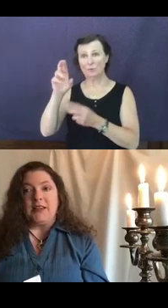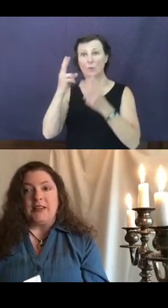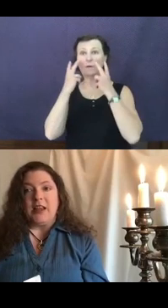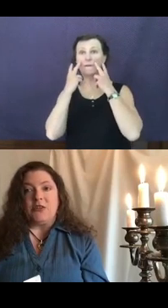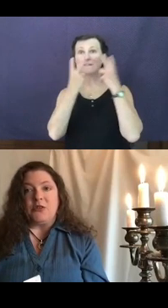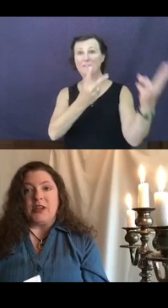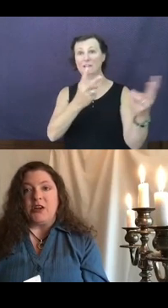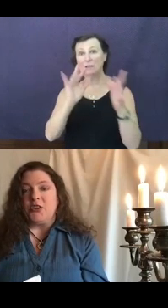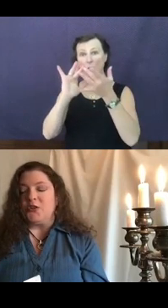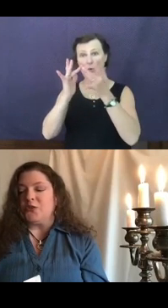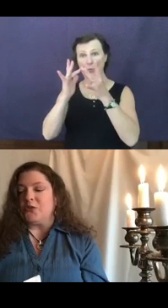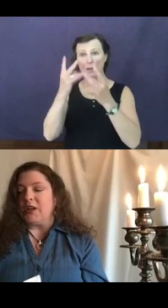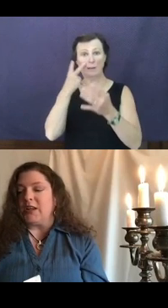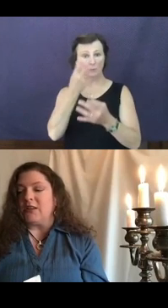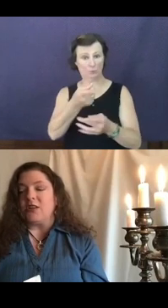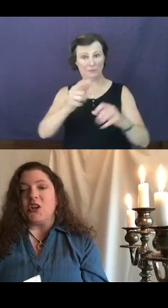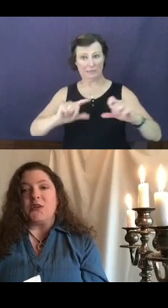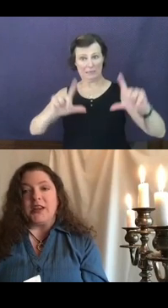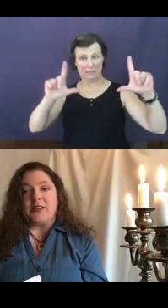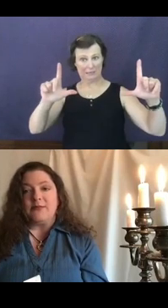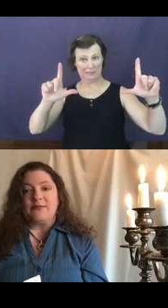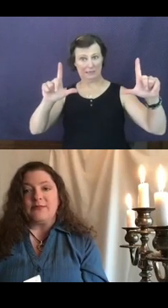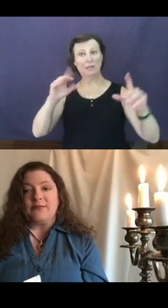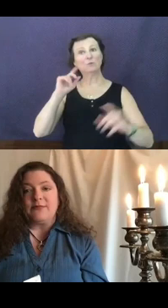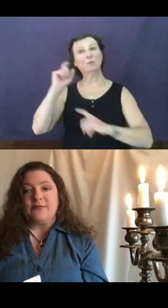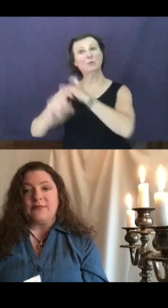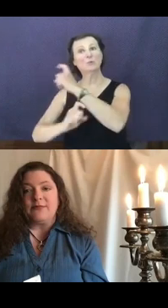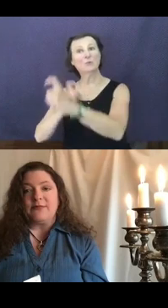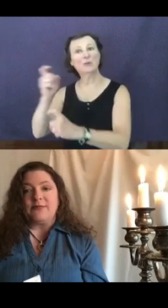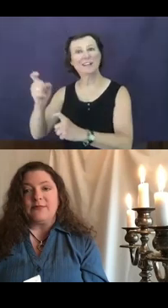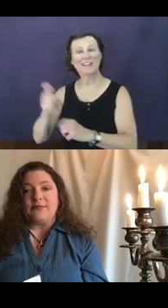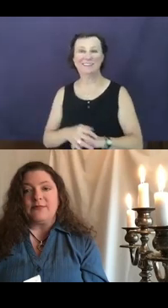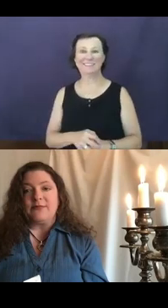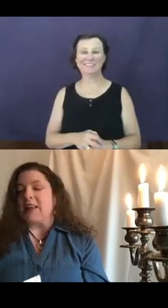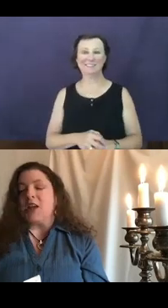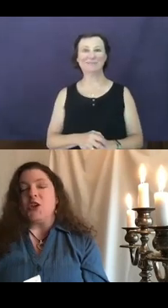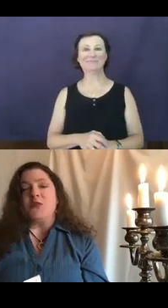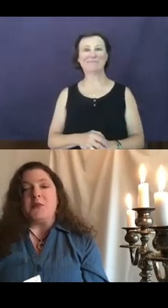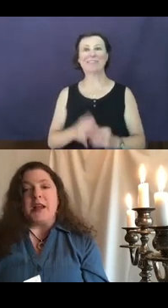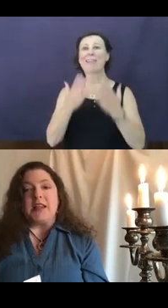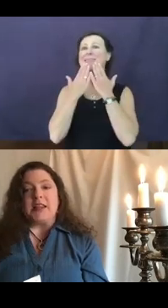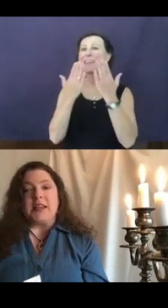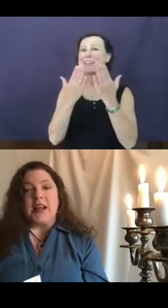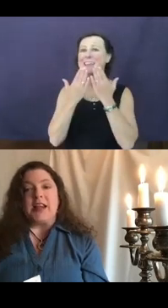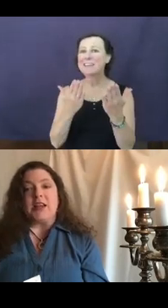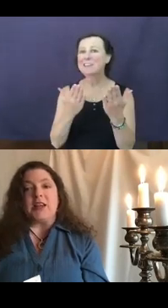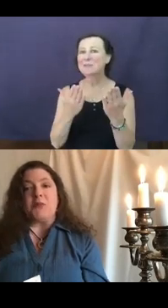as you see here on your screen to donate. Thank you for maintaining the community